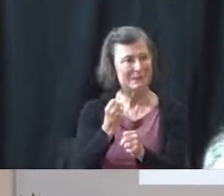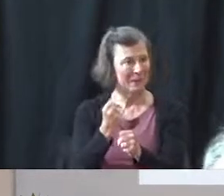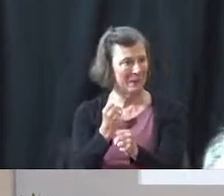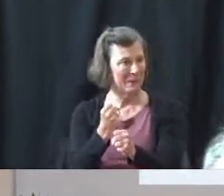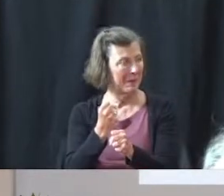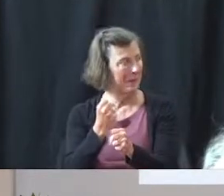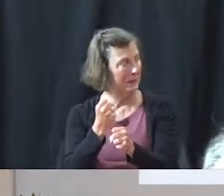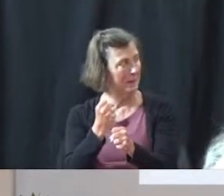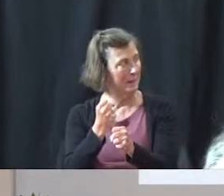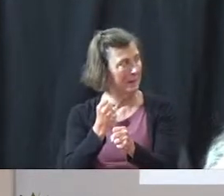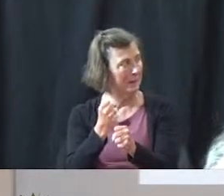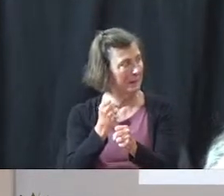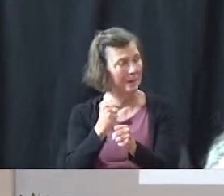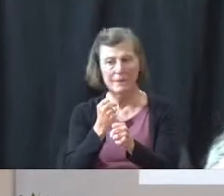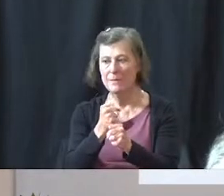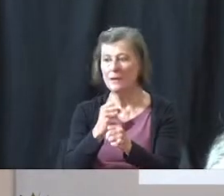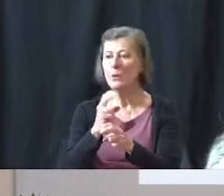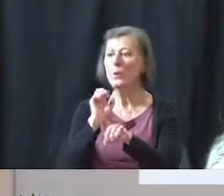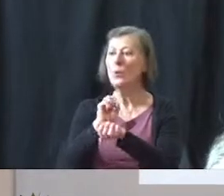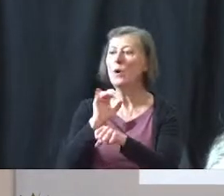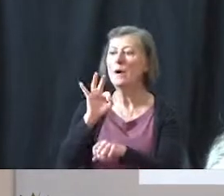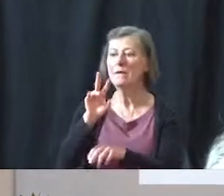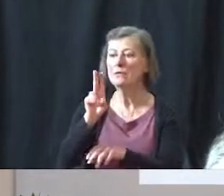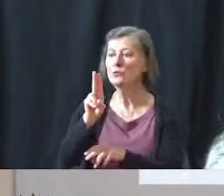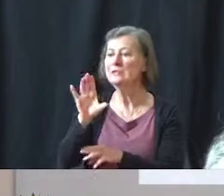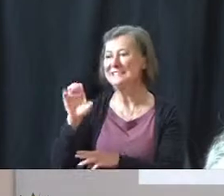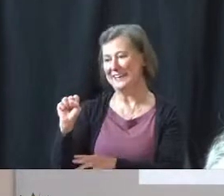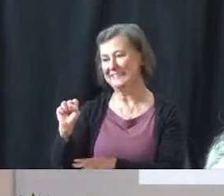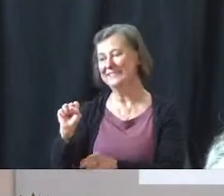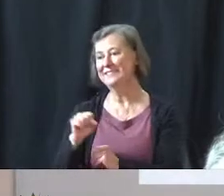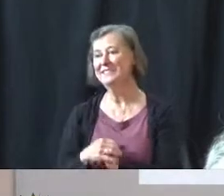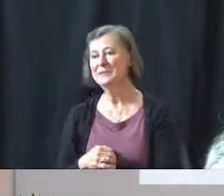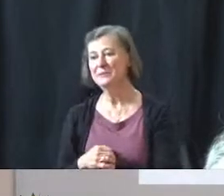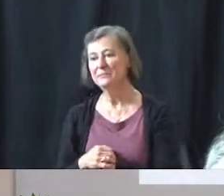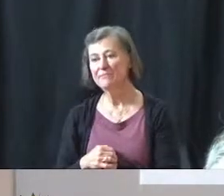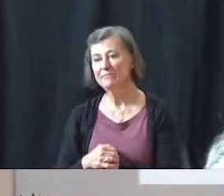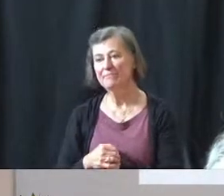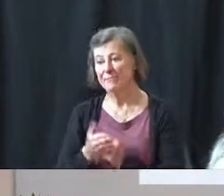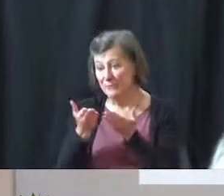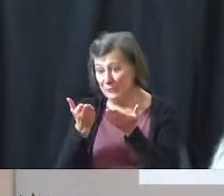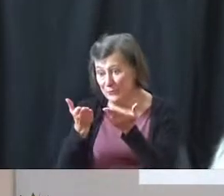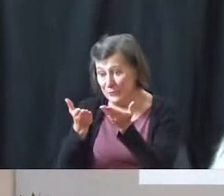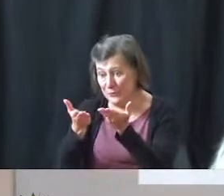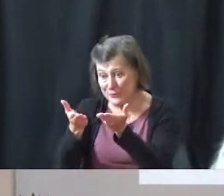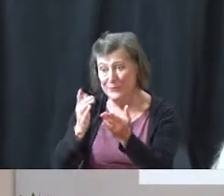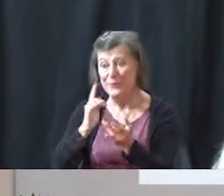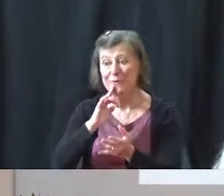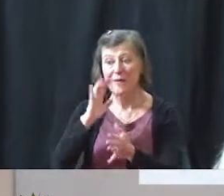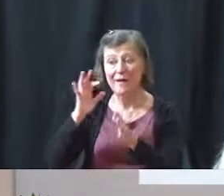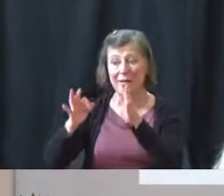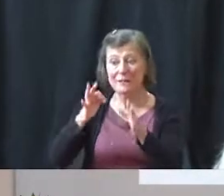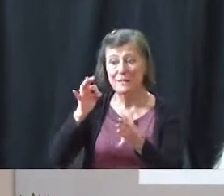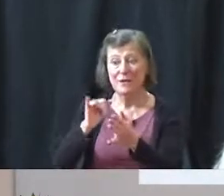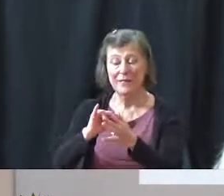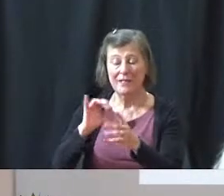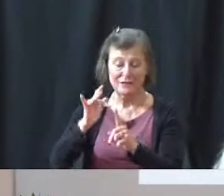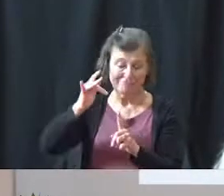the workings of UUCS. You are the spirit that sparks joy in this community.